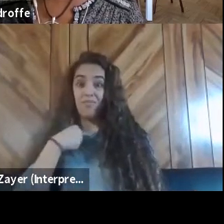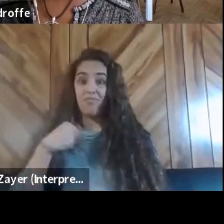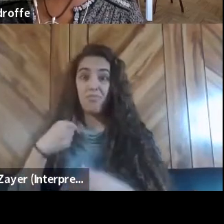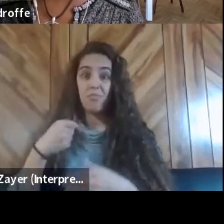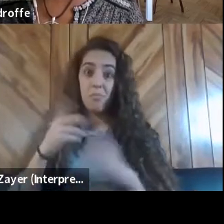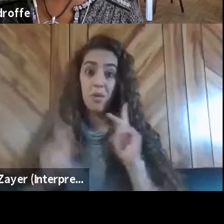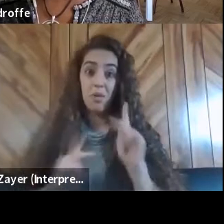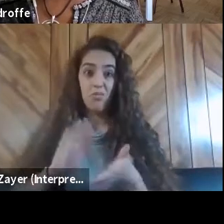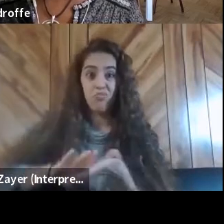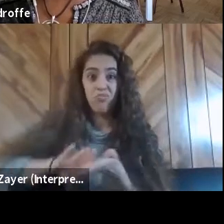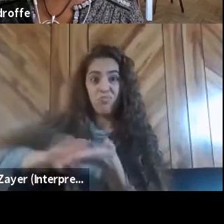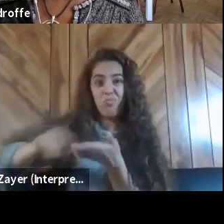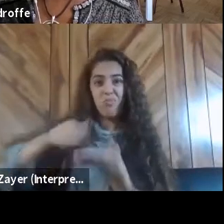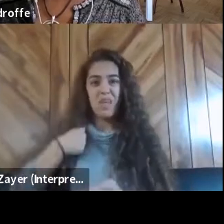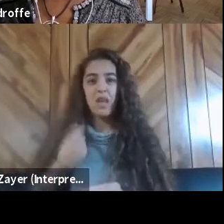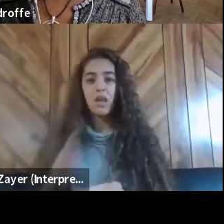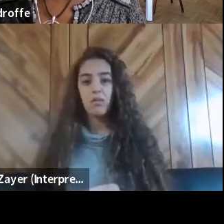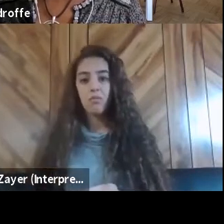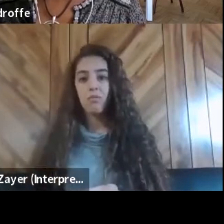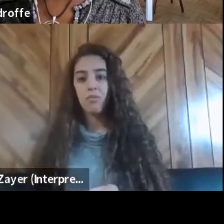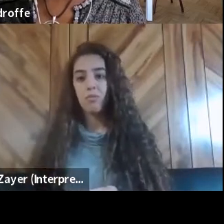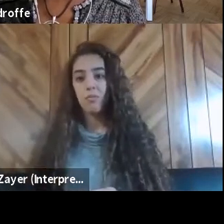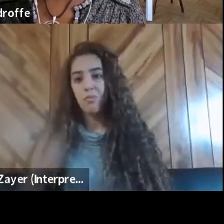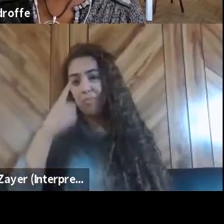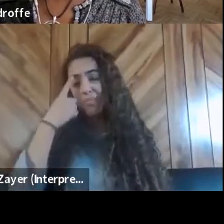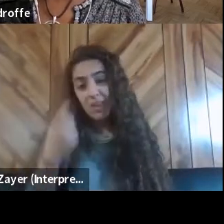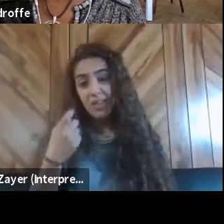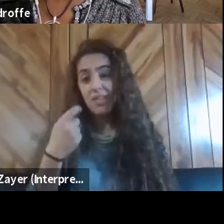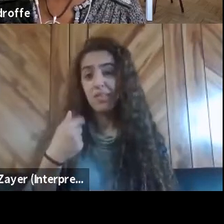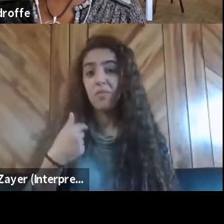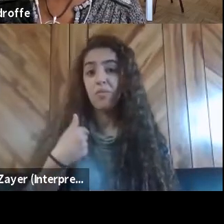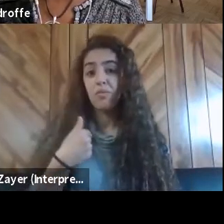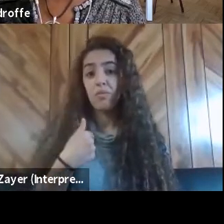you know, I happen to have be a licensed mental health